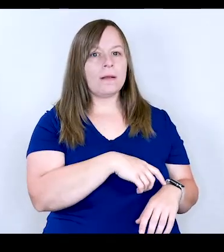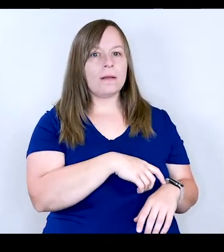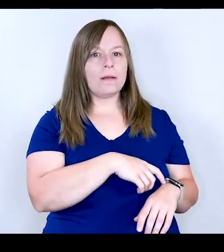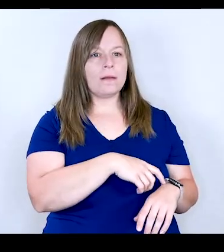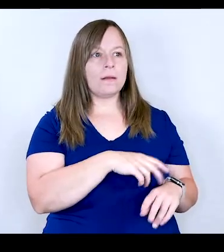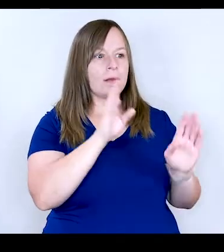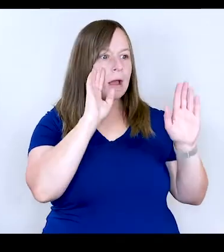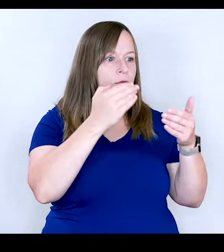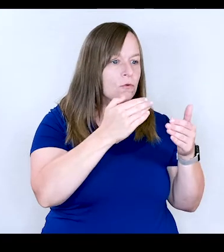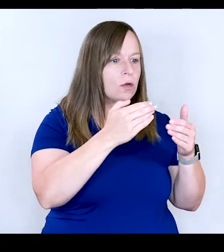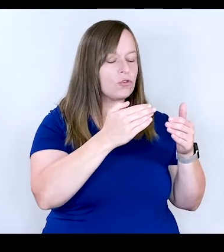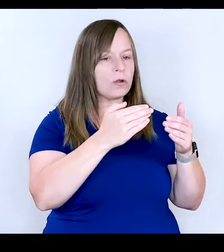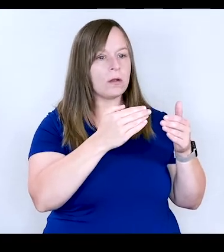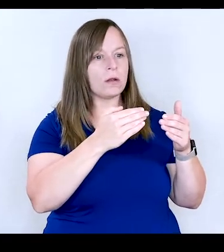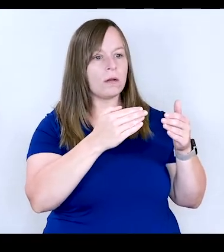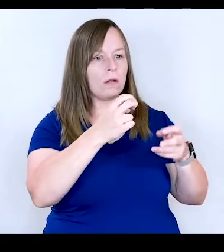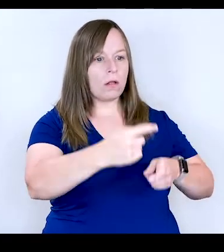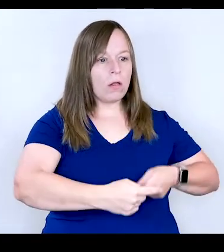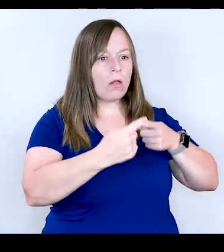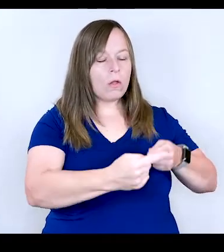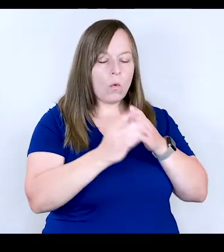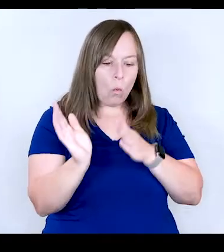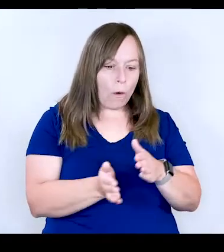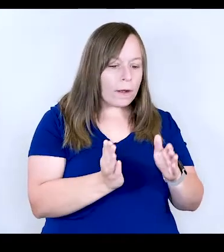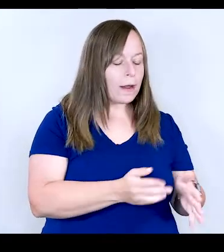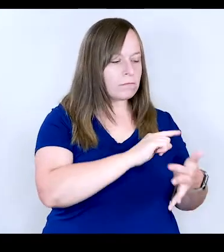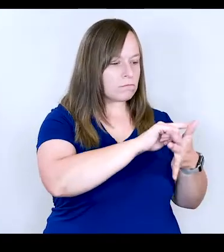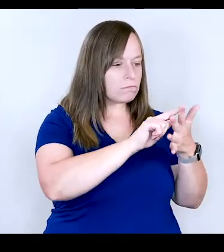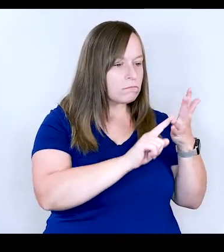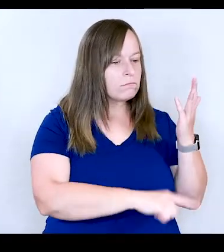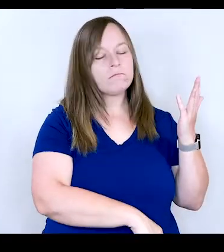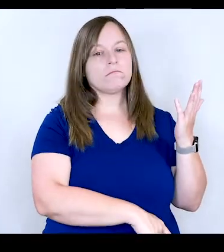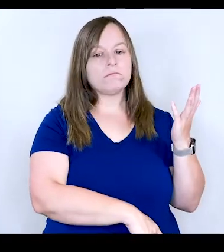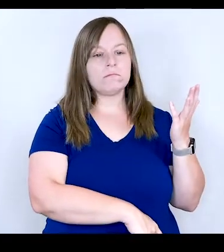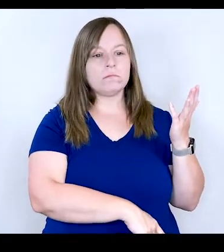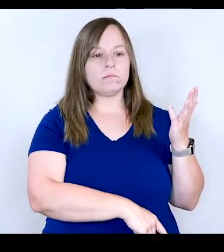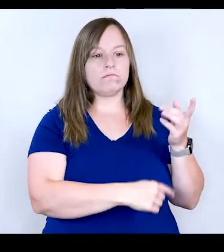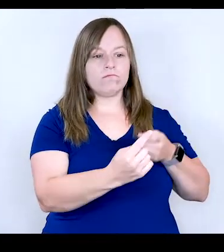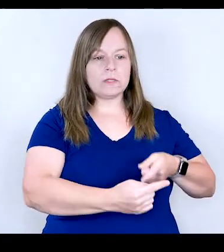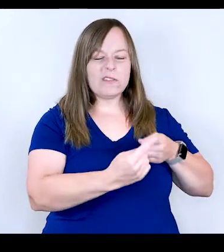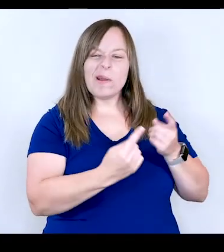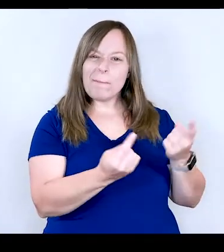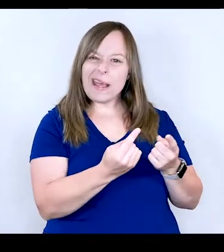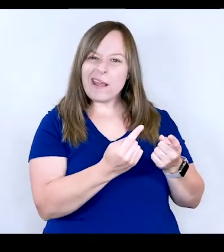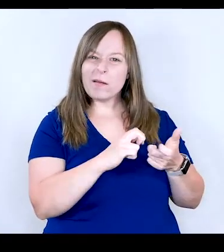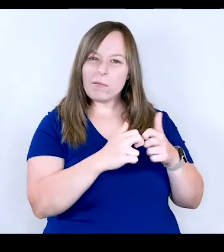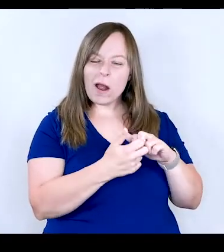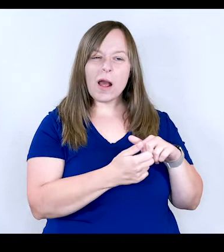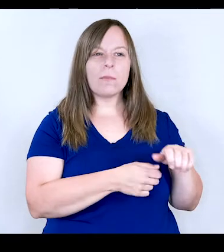concentration, loss of focus, difficulty organizing, difficulty then obtain, being